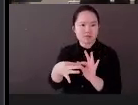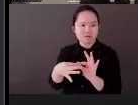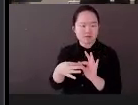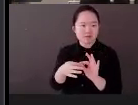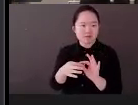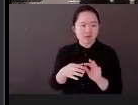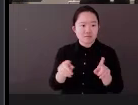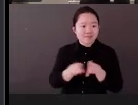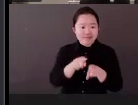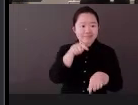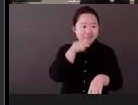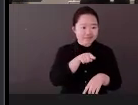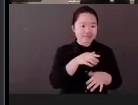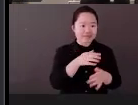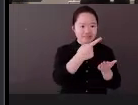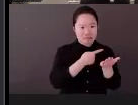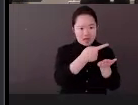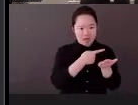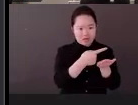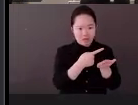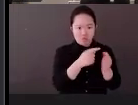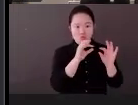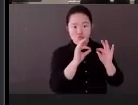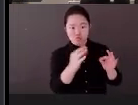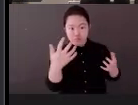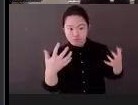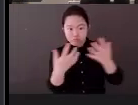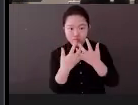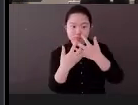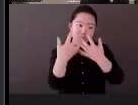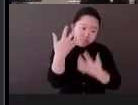Unfortunately I cannot answer that question,